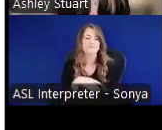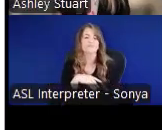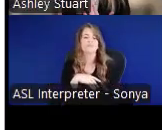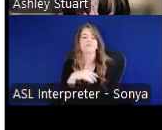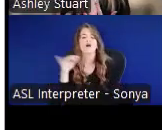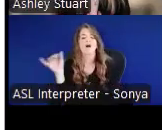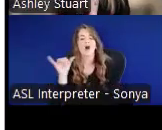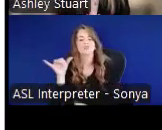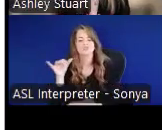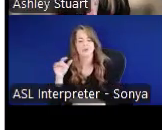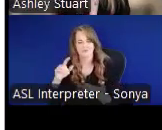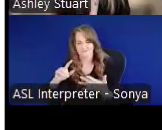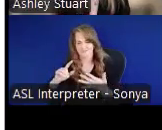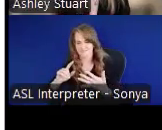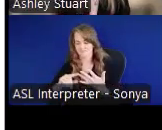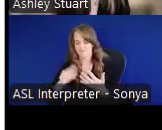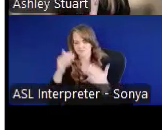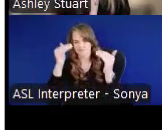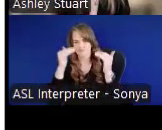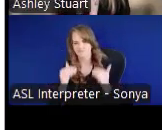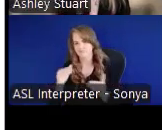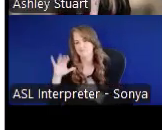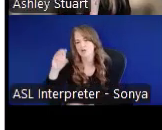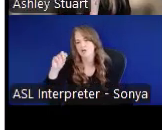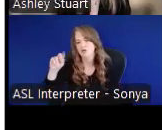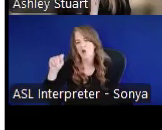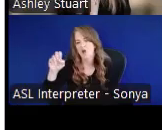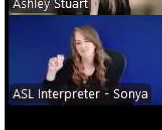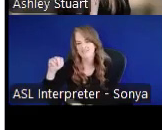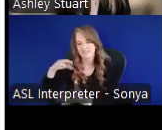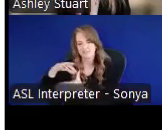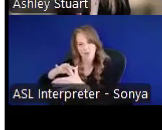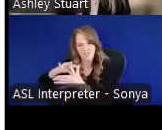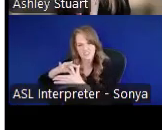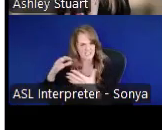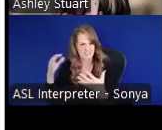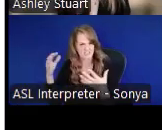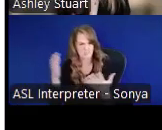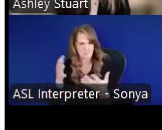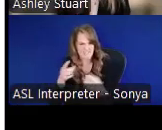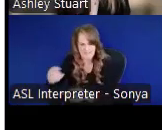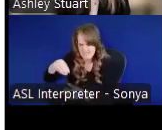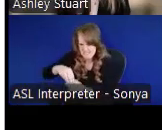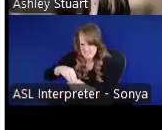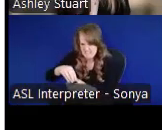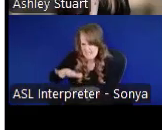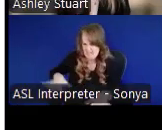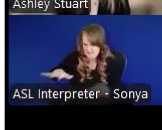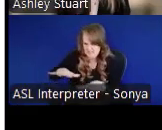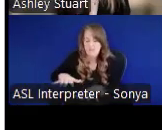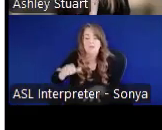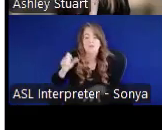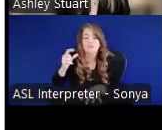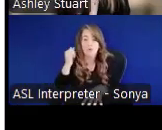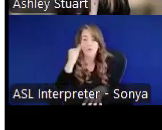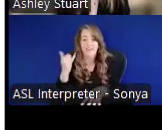of, or what the content of the tantrum is. So when we have behaviors that are going to cause injury to the child